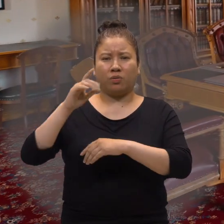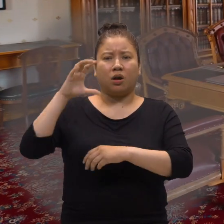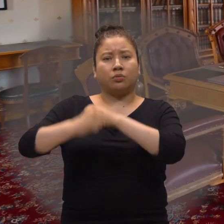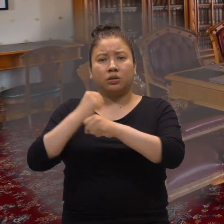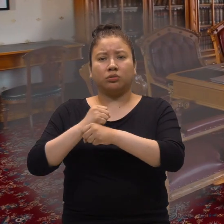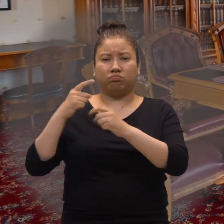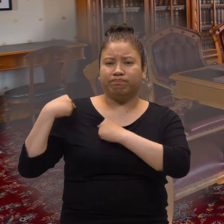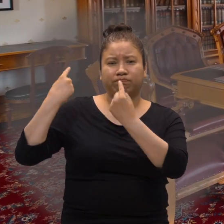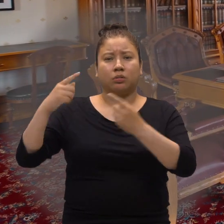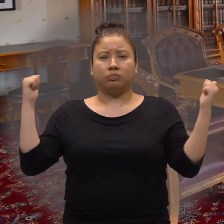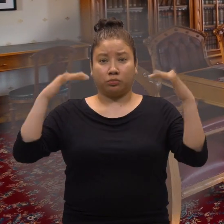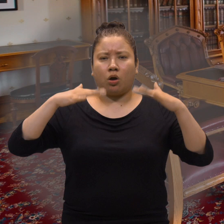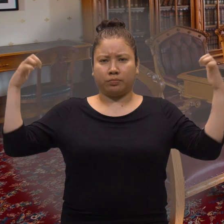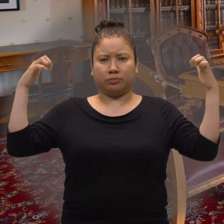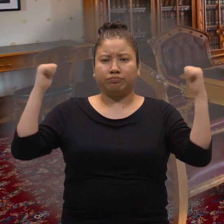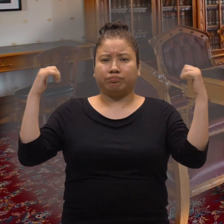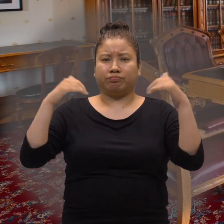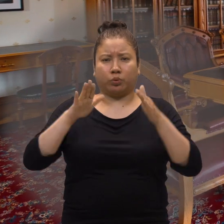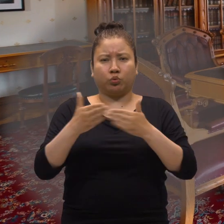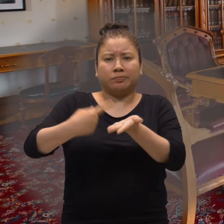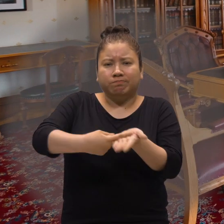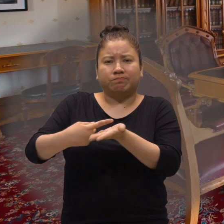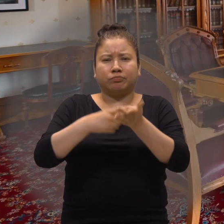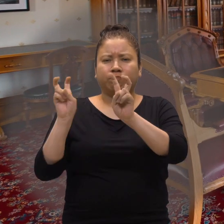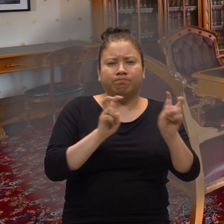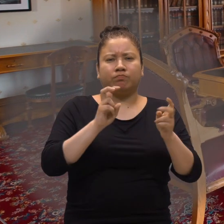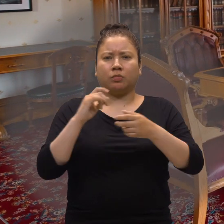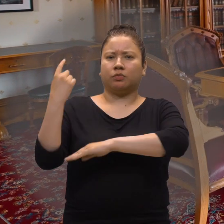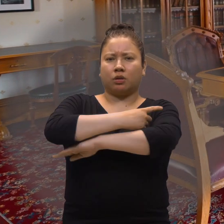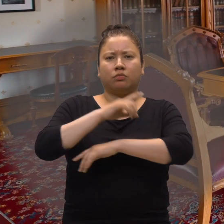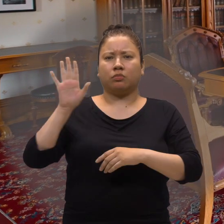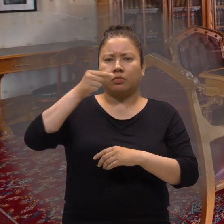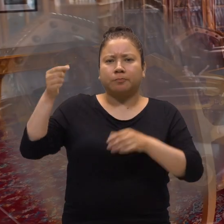For more than 100 years, Cabinet met in this room to discuss the issues of the day